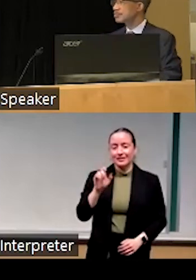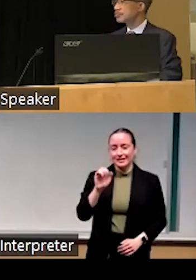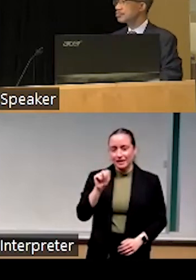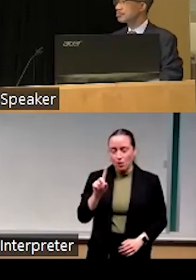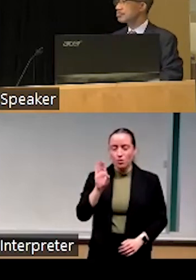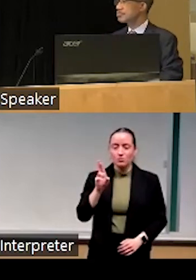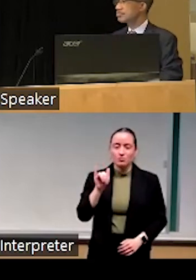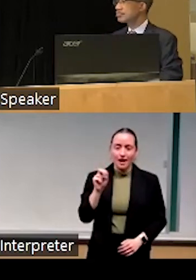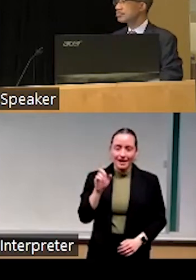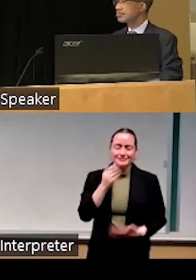um